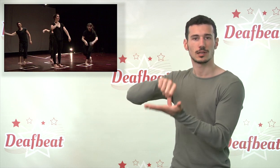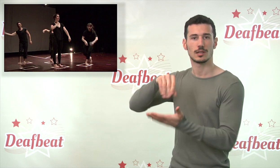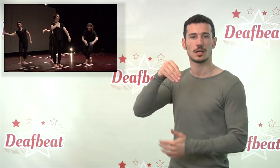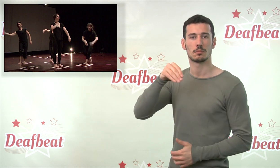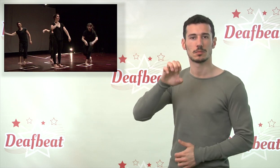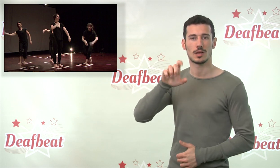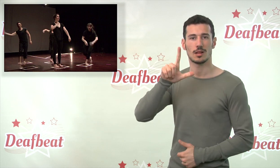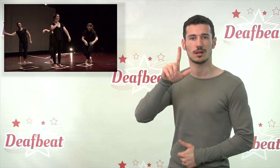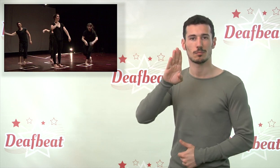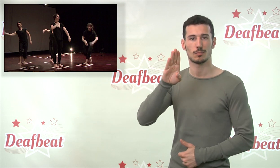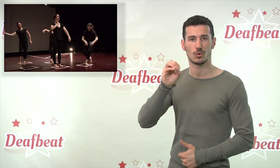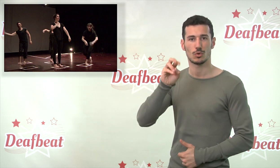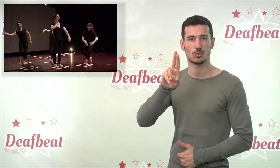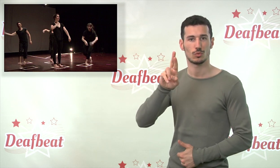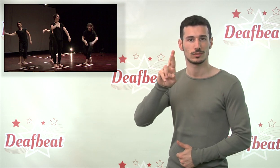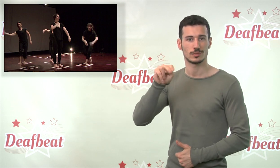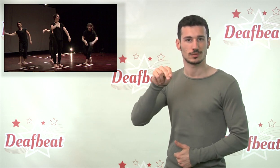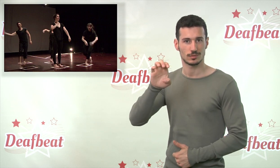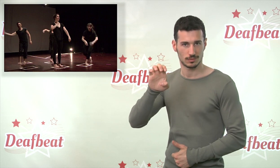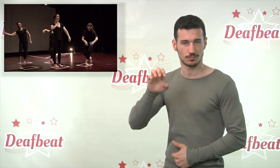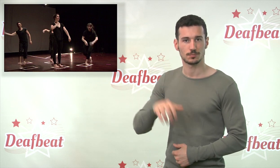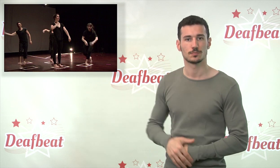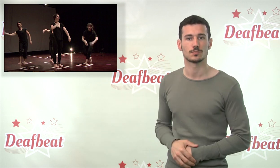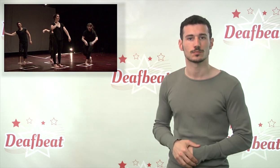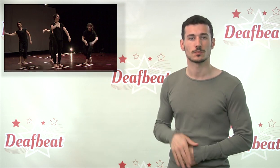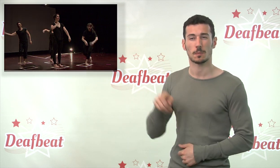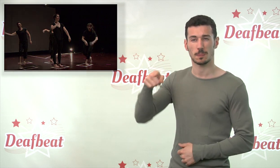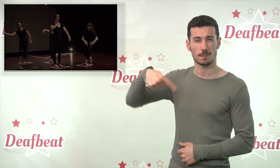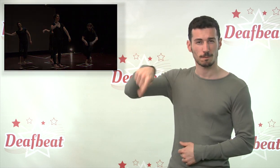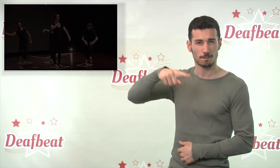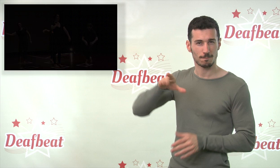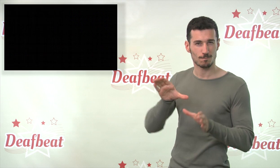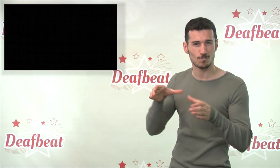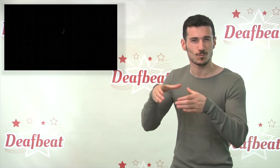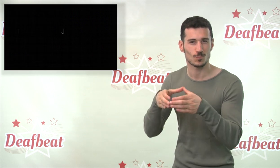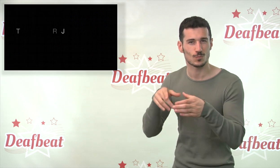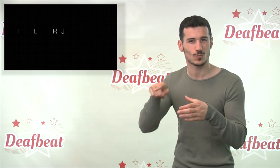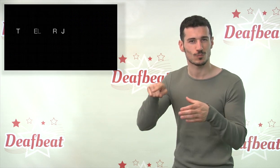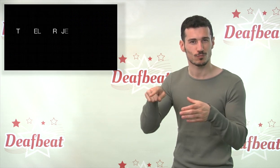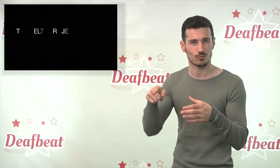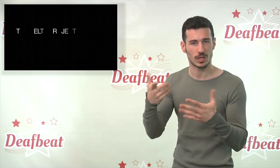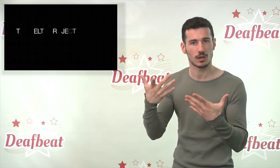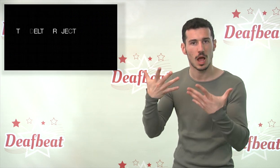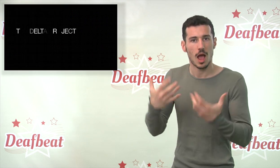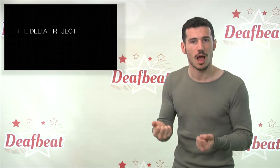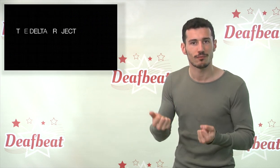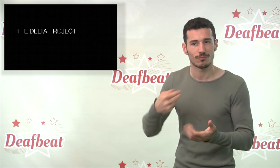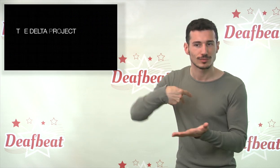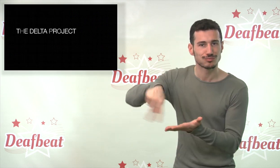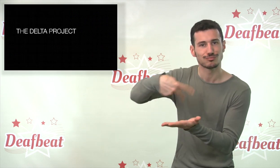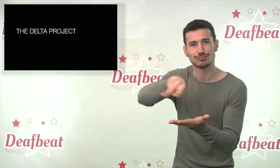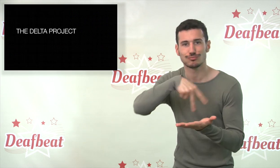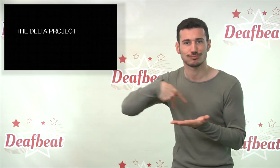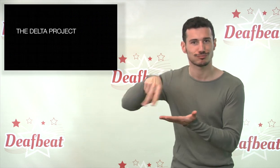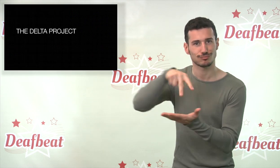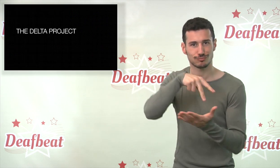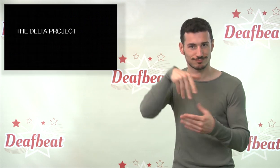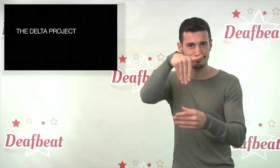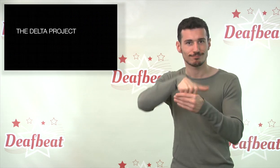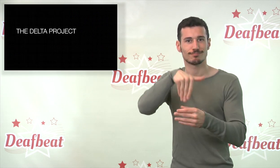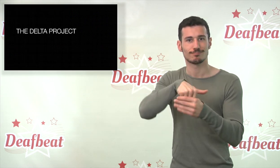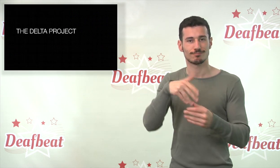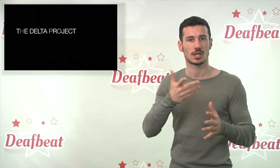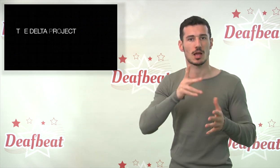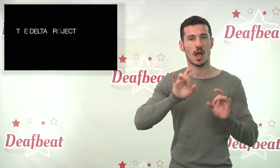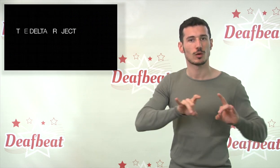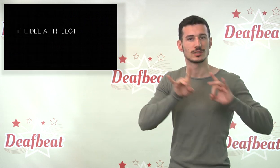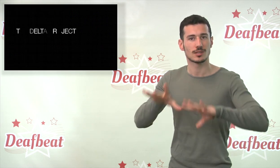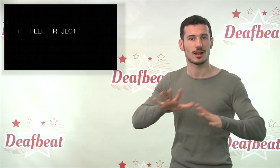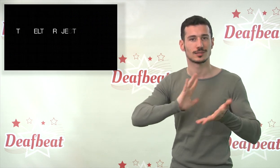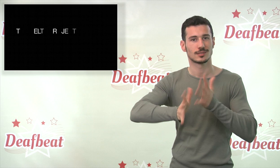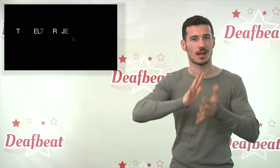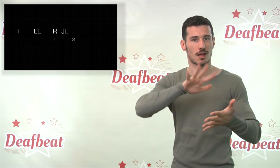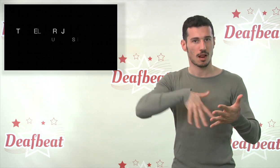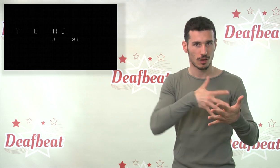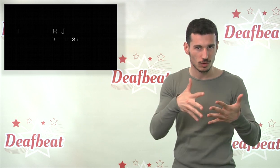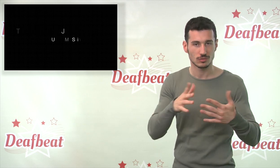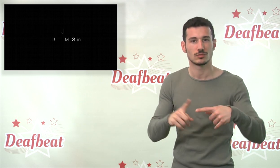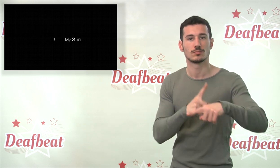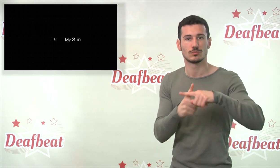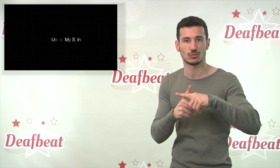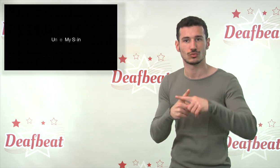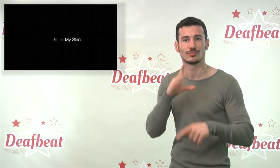based in Melbourne, Australia. They blend both Australian Sign Language and spoken English